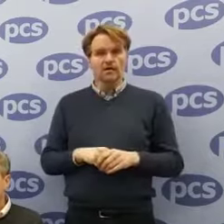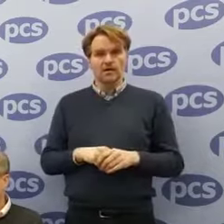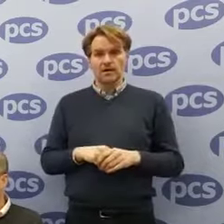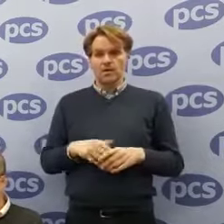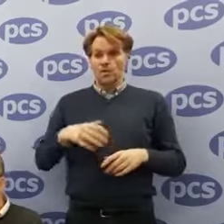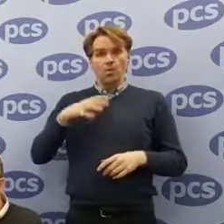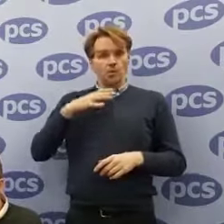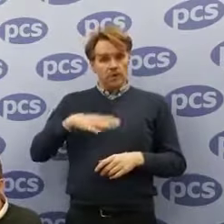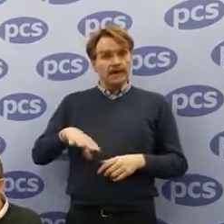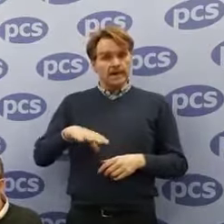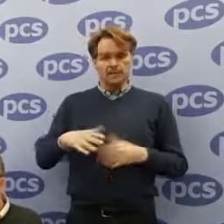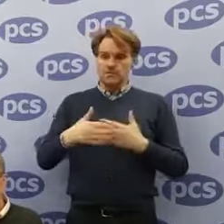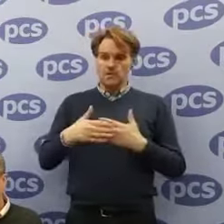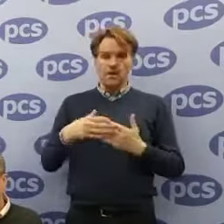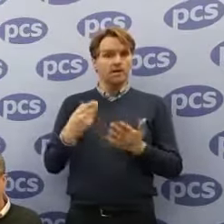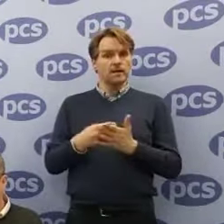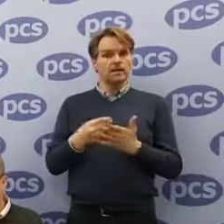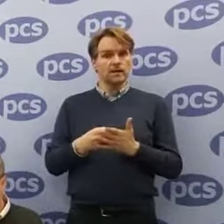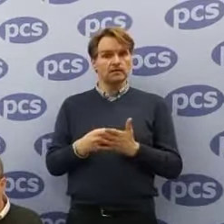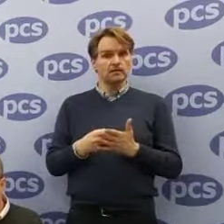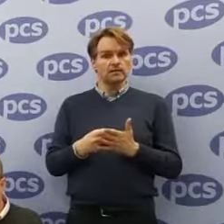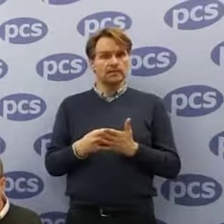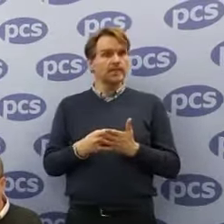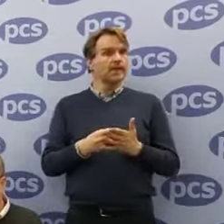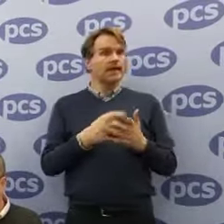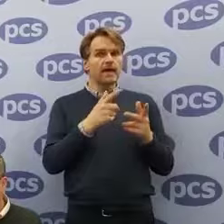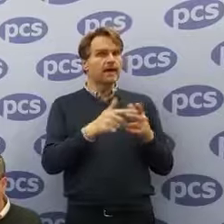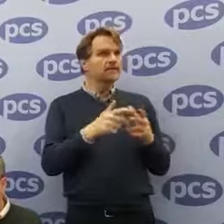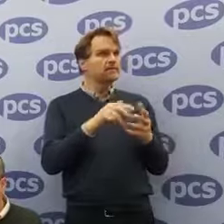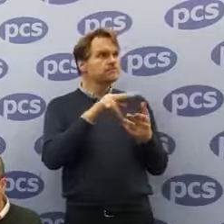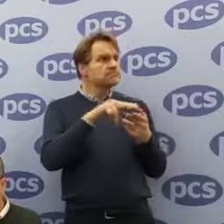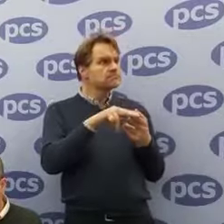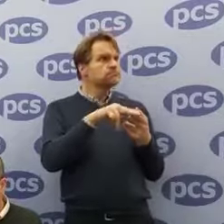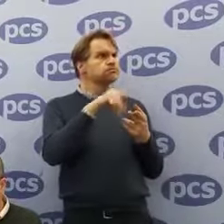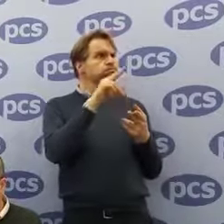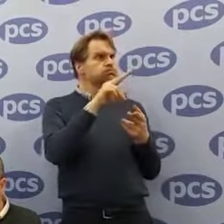a bigger cake. If the cake is 10% bigger ie the Treasury has to give an extra